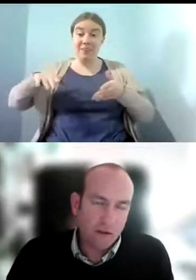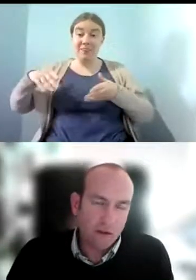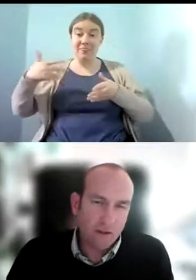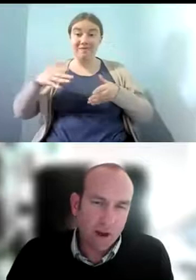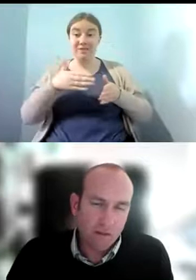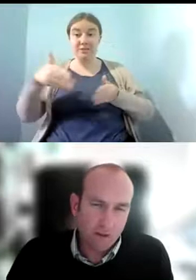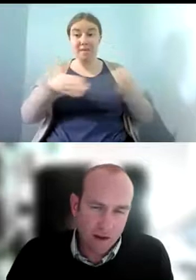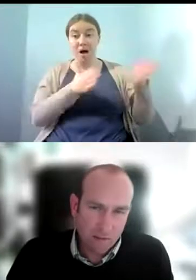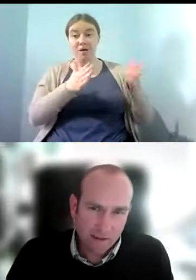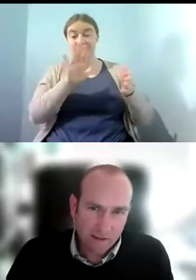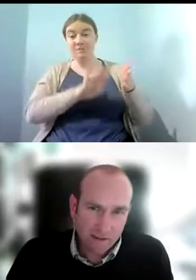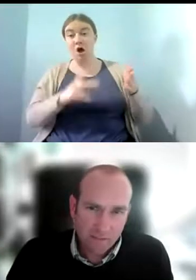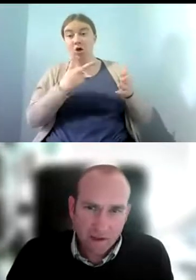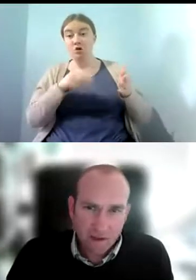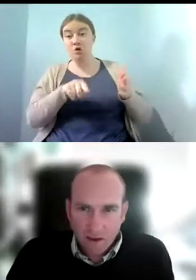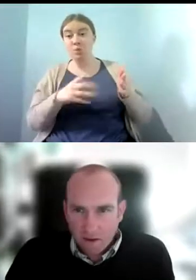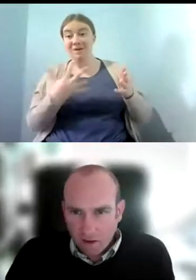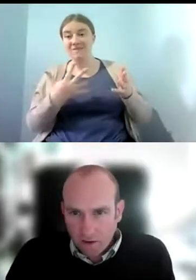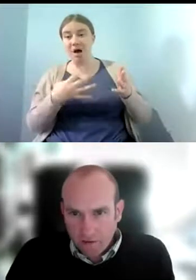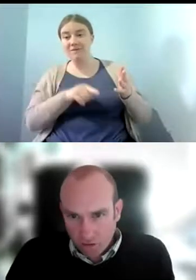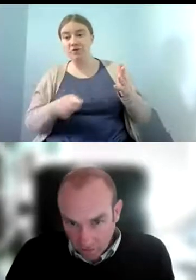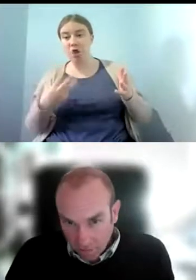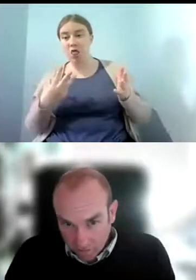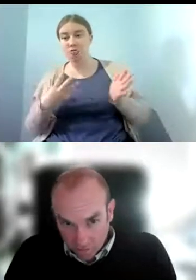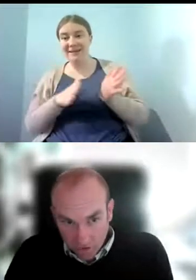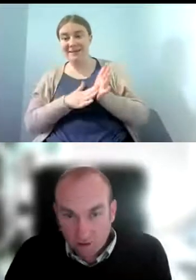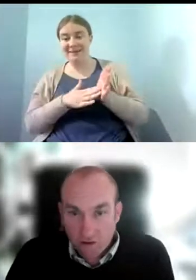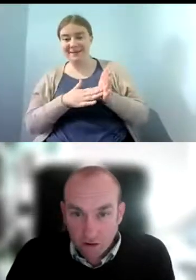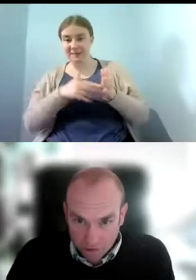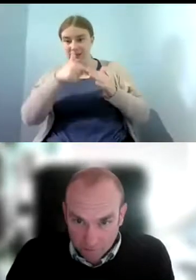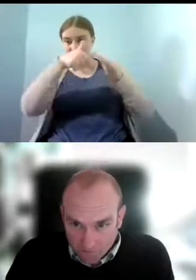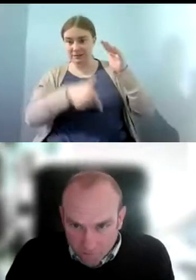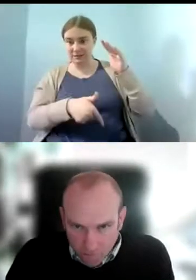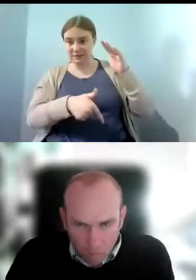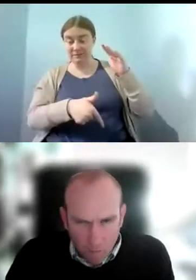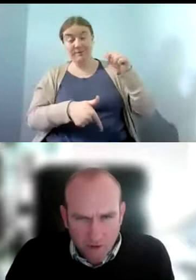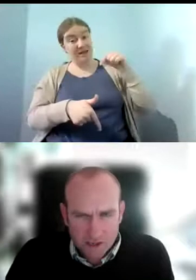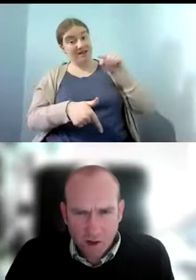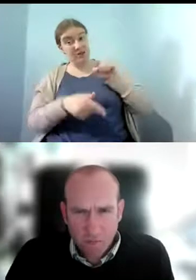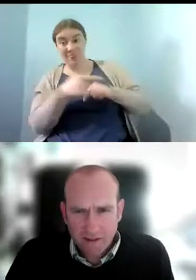two and a half to three meters so this is this was during construction but we've actually got a base